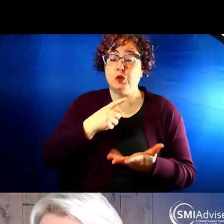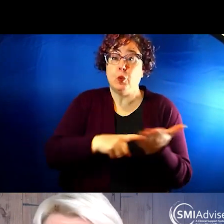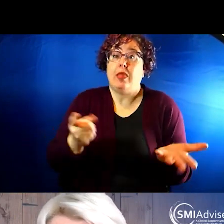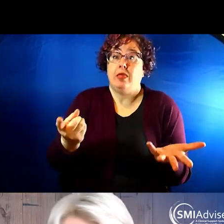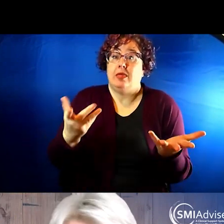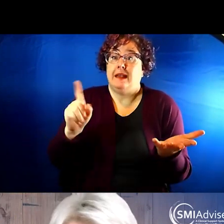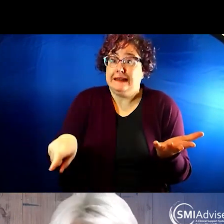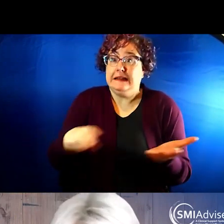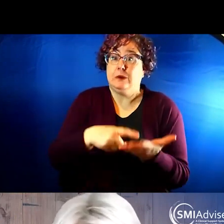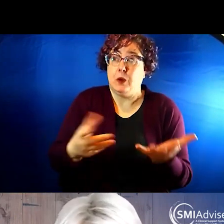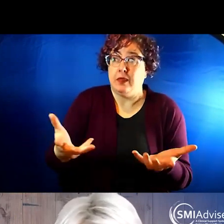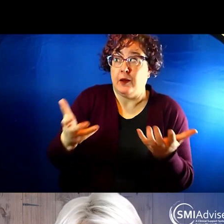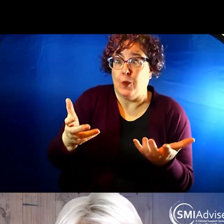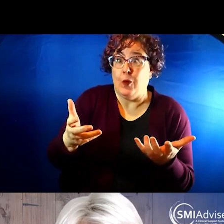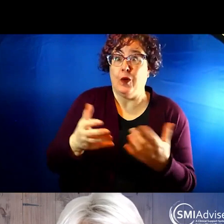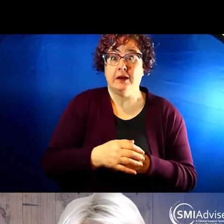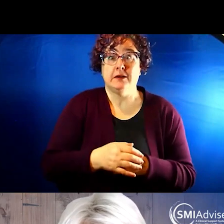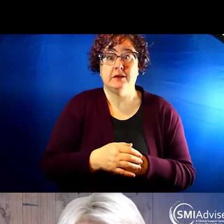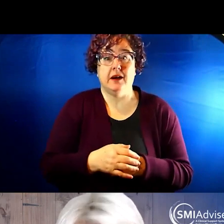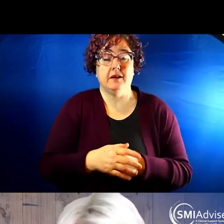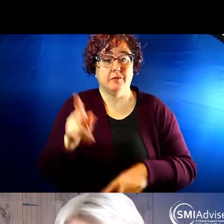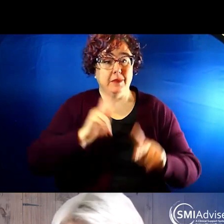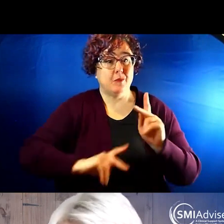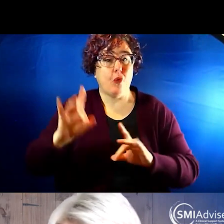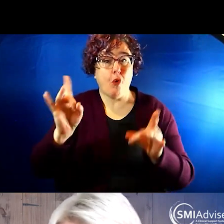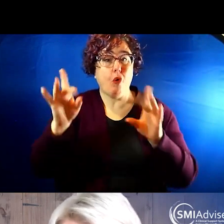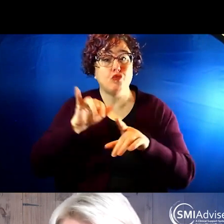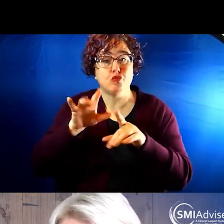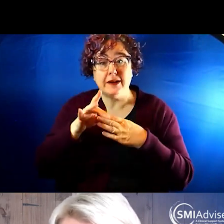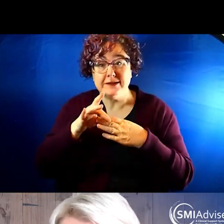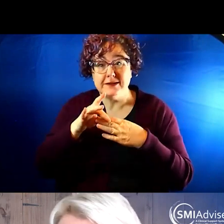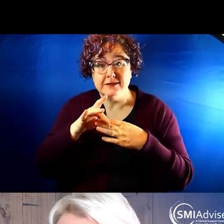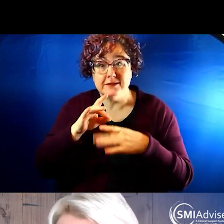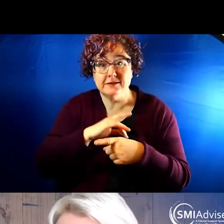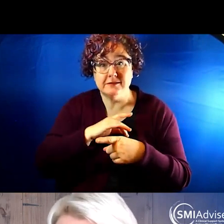WE HAVE PEOPLE WHO ARE ON CRISIS LINES LED SPECIFICALLY BY YOUTH.